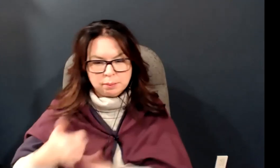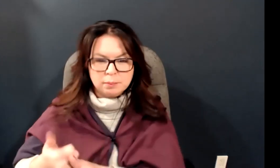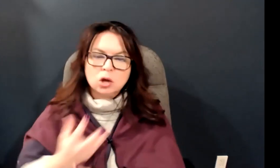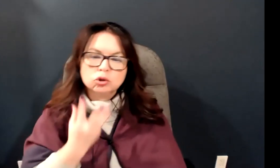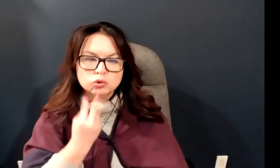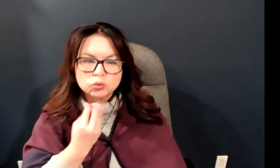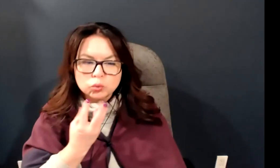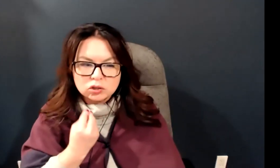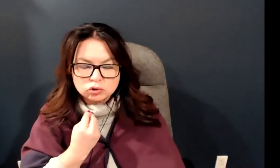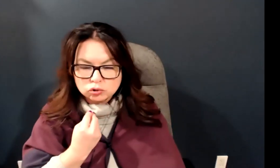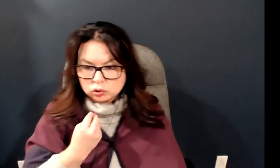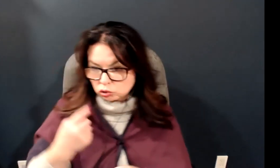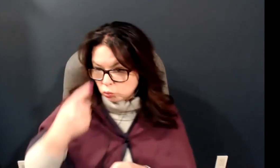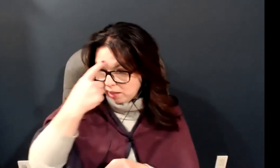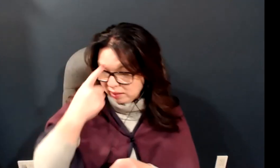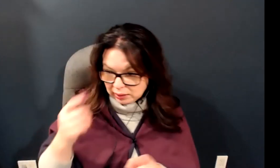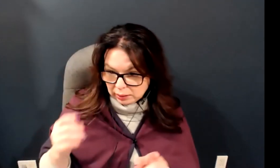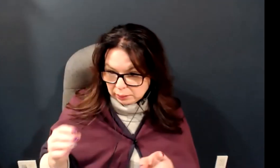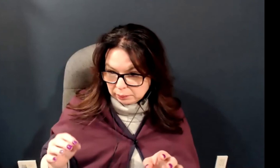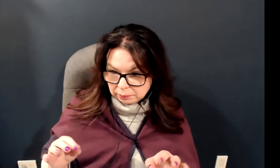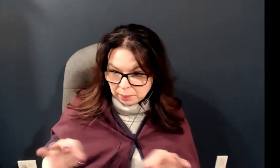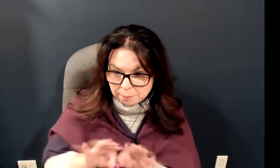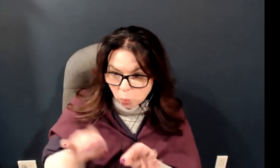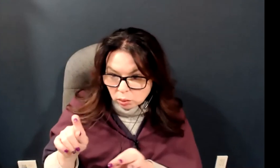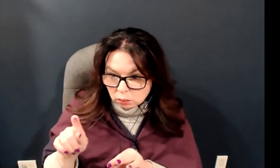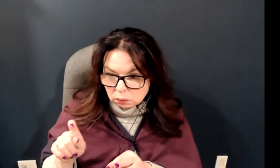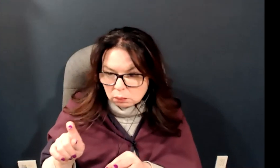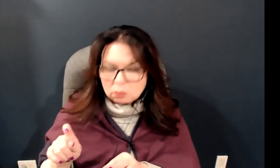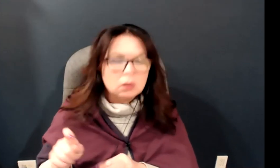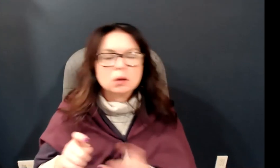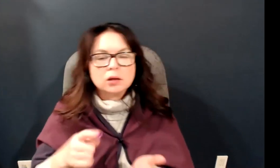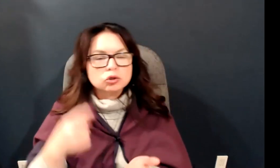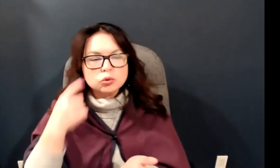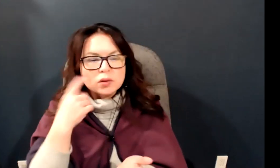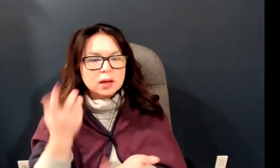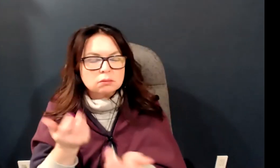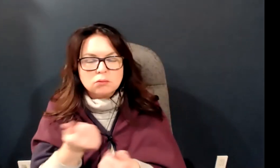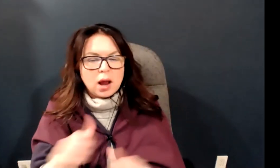I would be remissed to not mention the lawsuit being taken by, by our Congressman, the Congressman